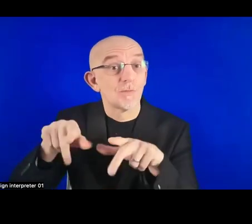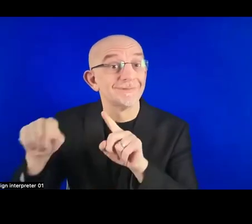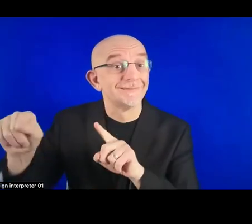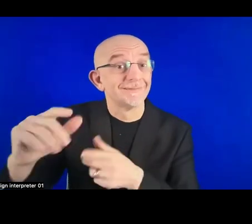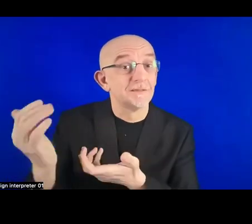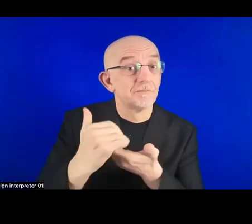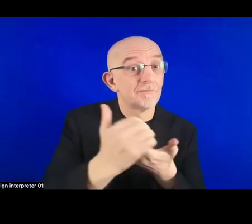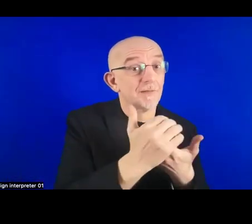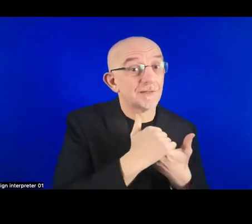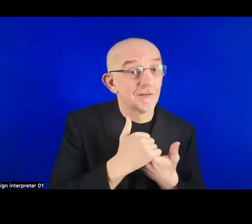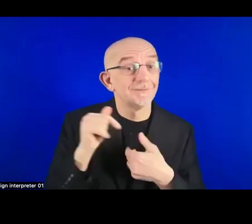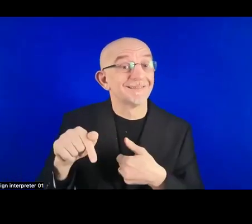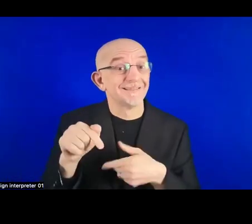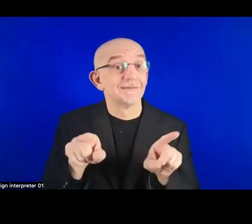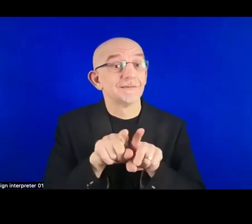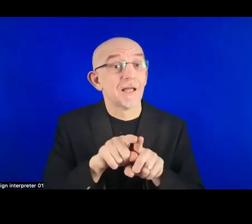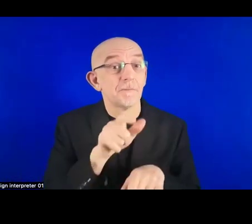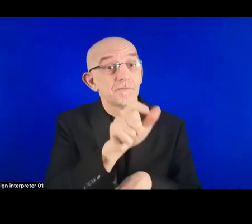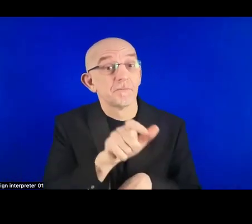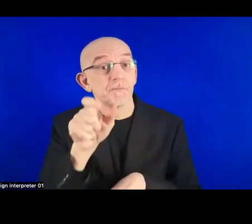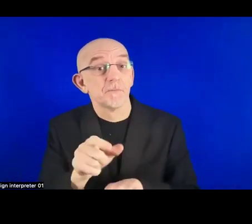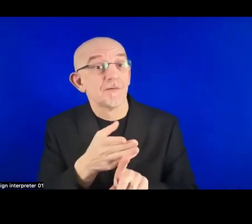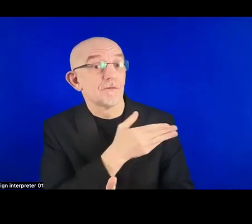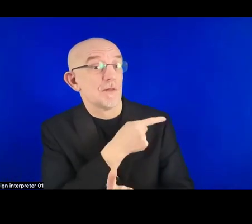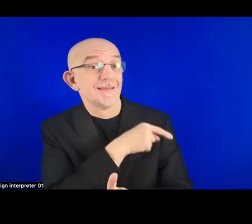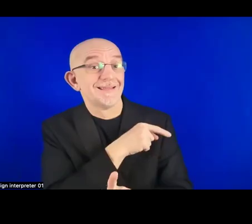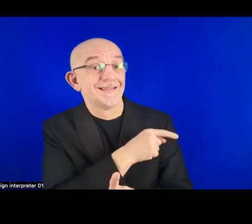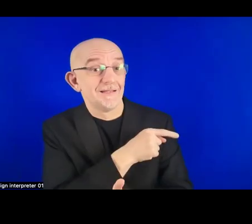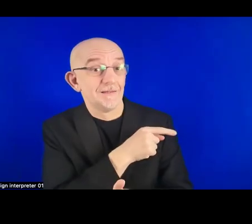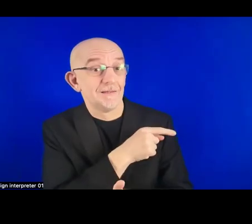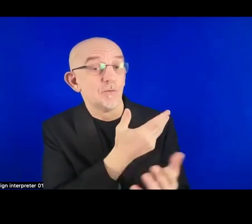and also all of the team who have enabled today's webinar to be successful, including